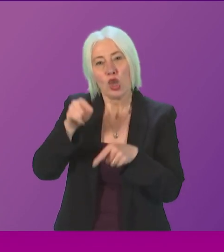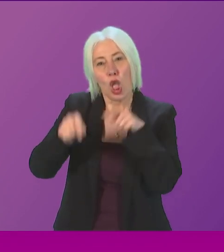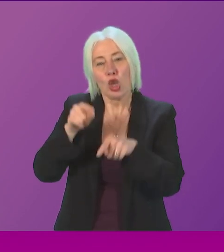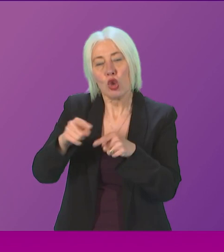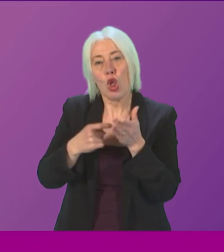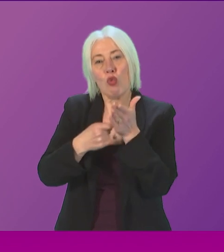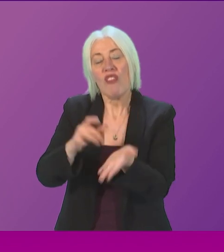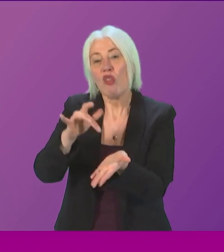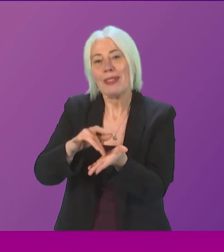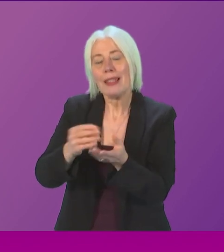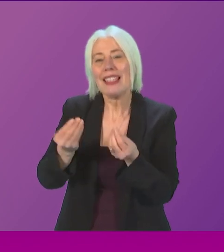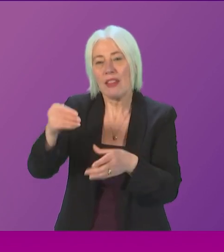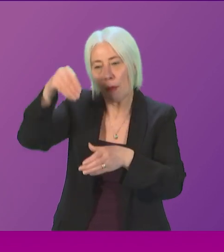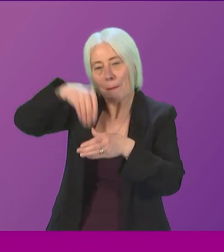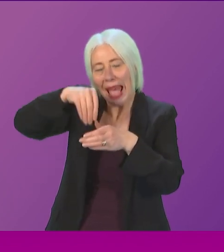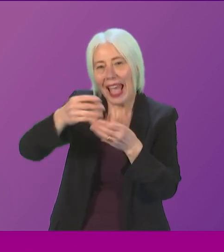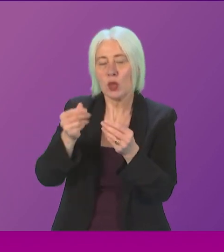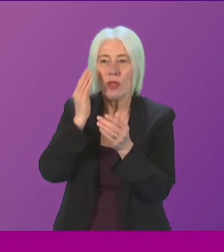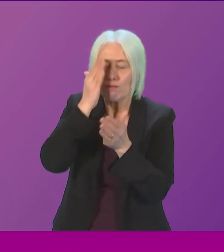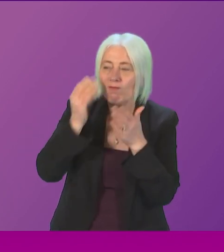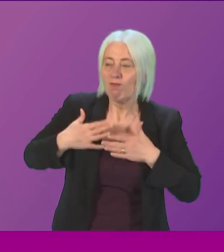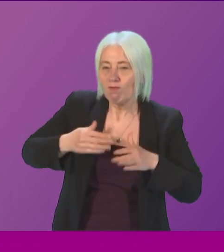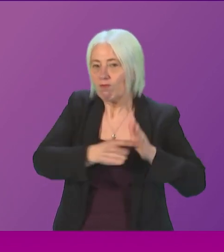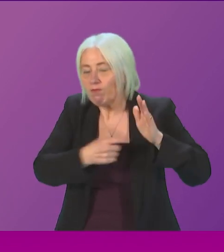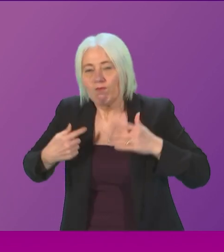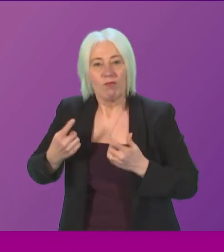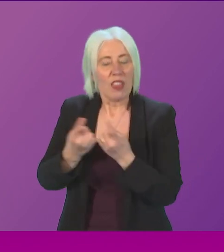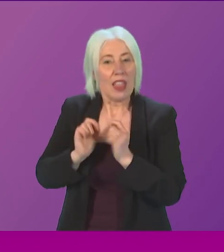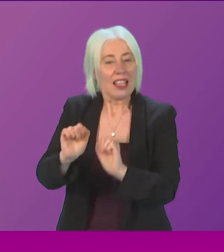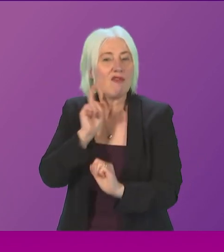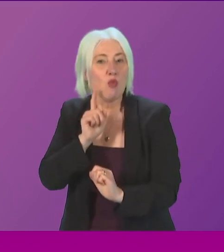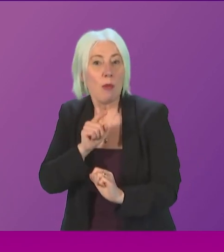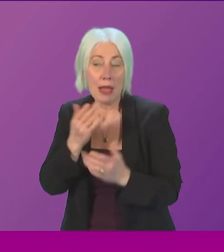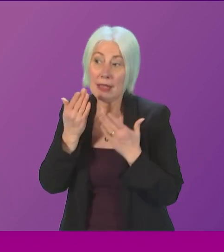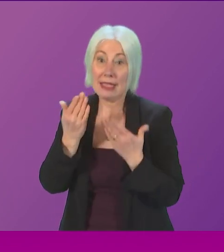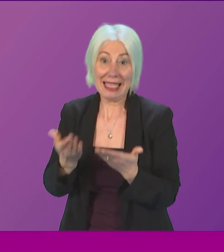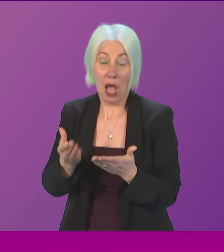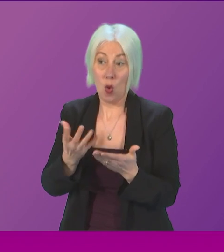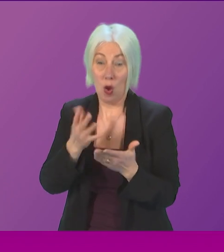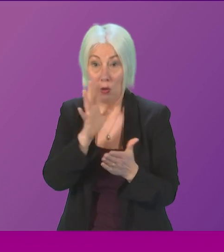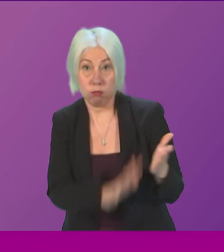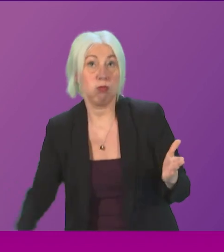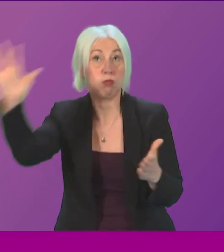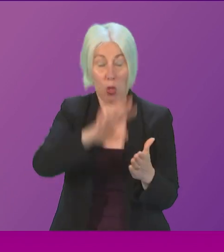with wash bags filled with toiletries. That scheme now operates throughout the country. I wish them well.